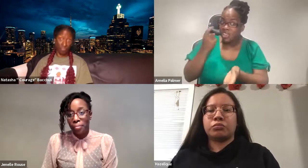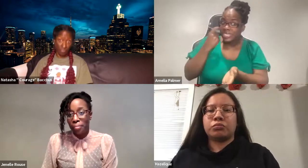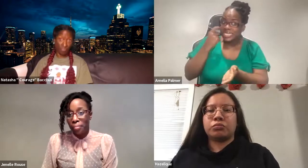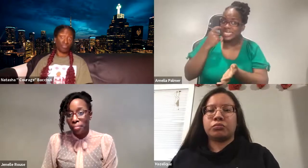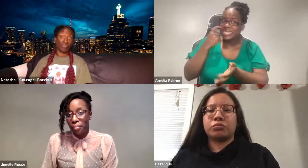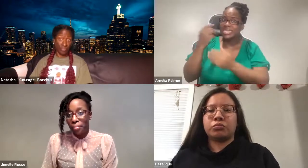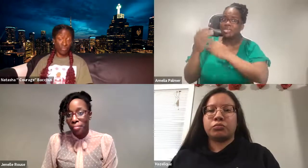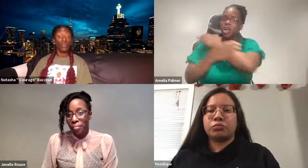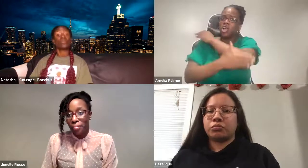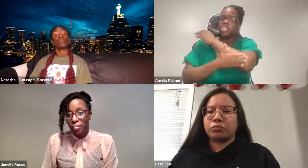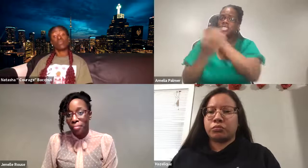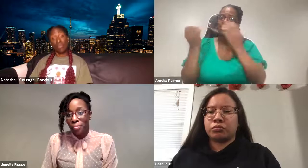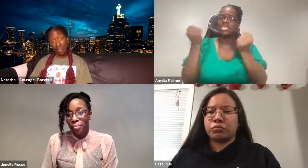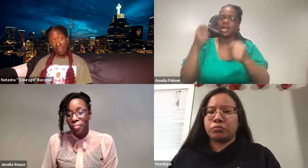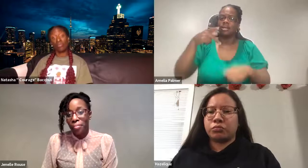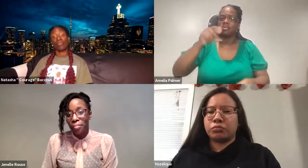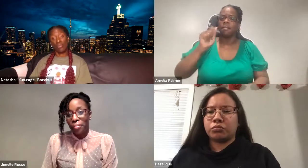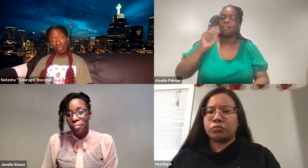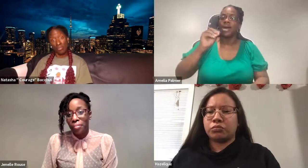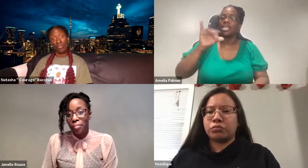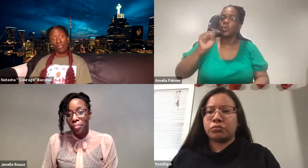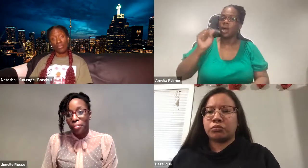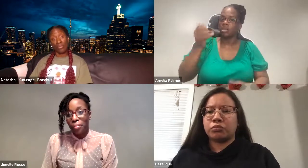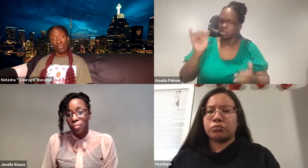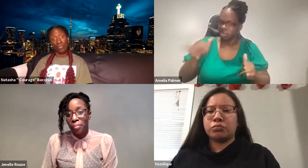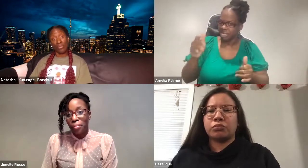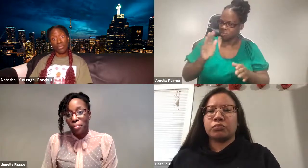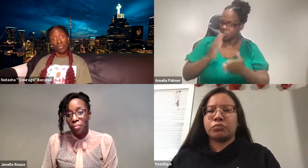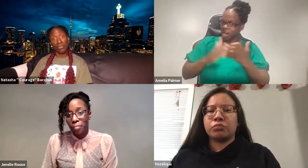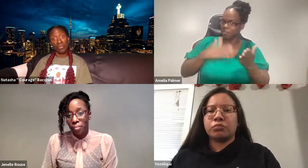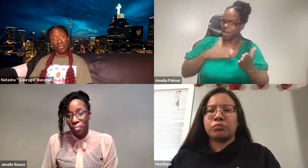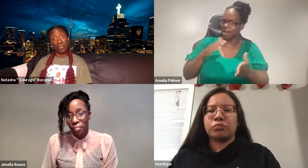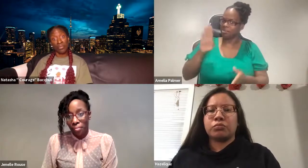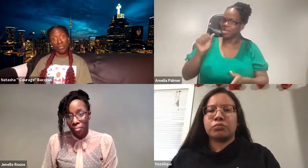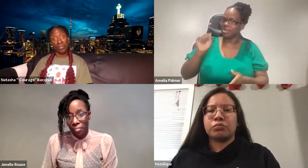from Jamaica and we have Jamaican Sign Language which i've certainly just been learning patois